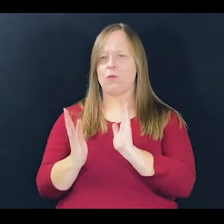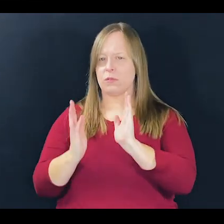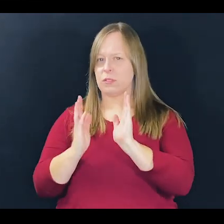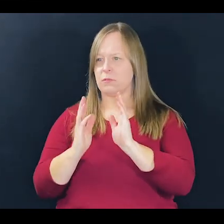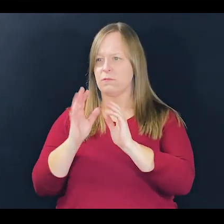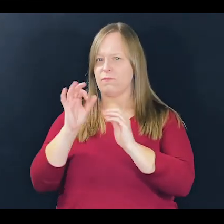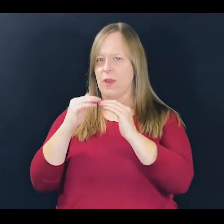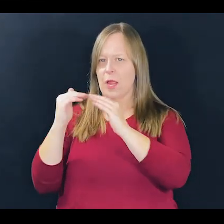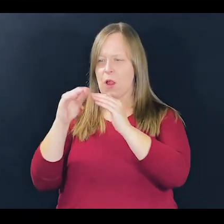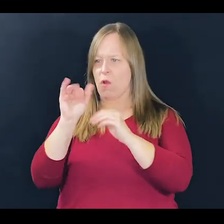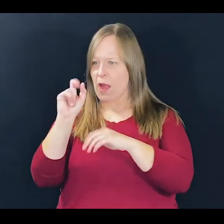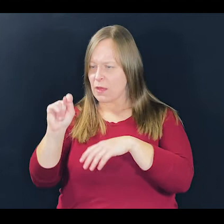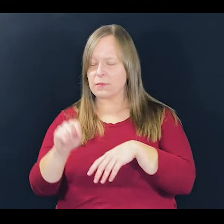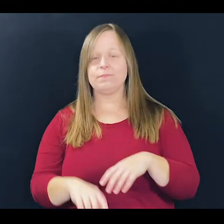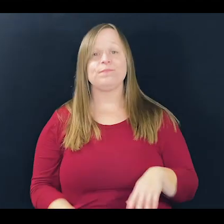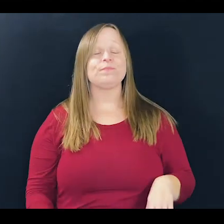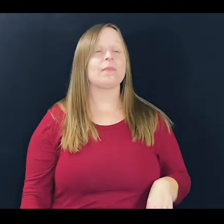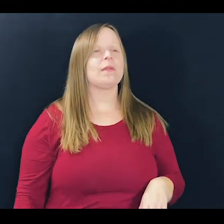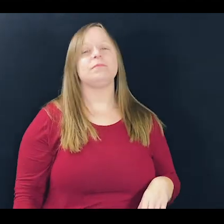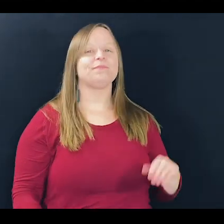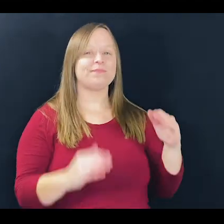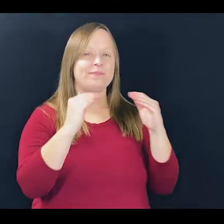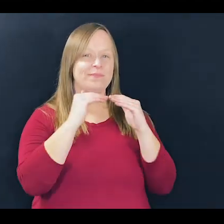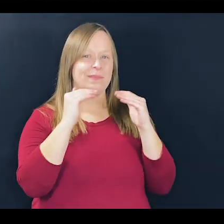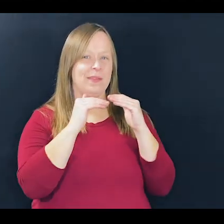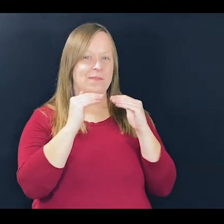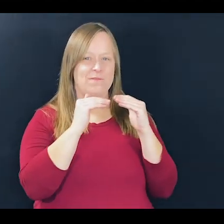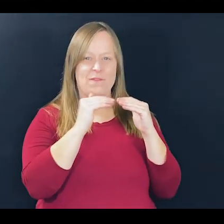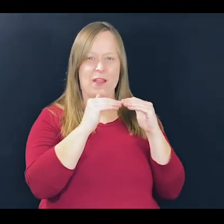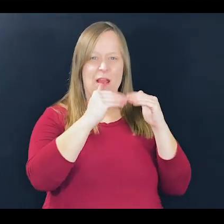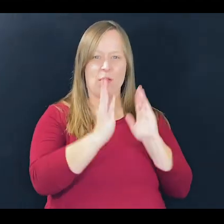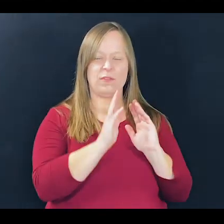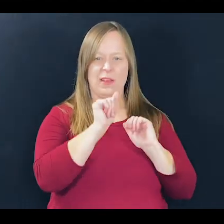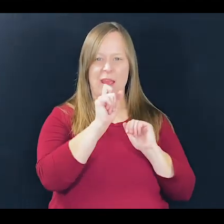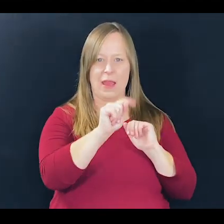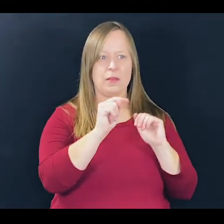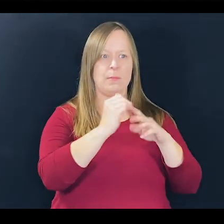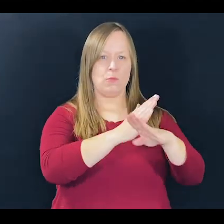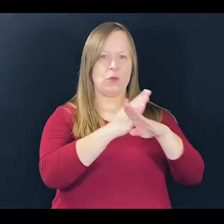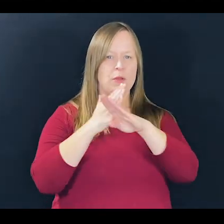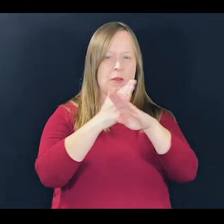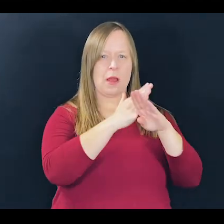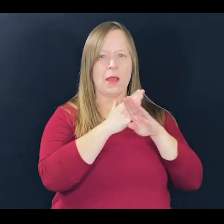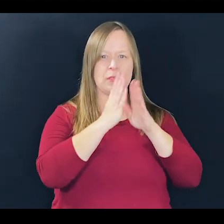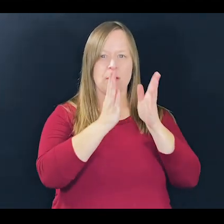For housing, of the Fair Housing Act is a federal law that protects a person from